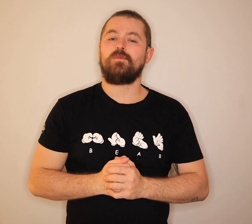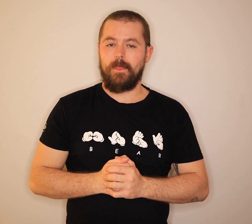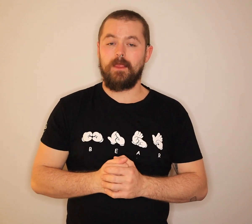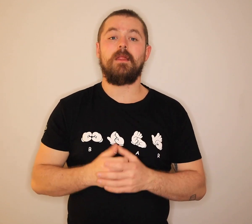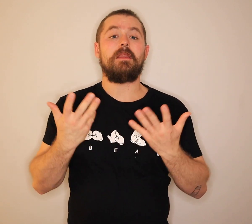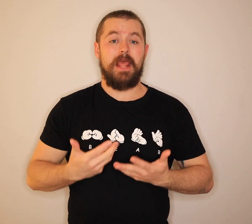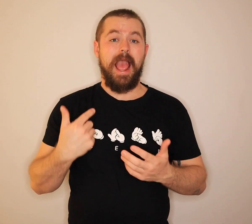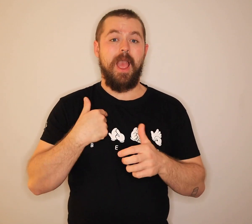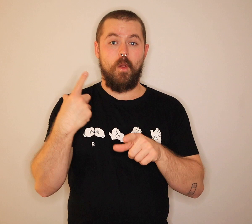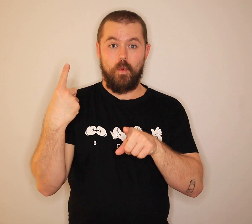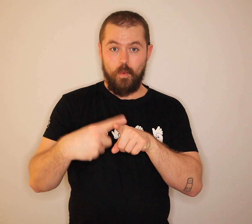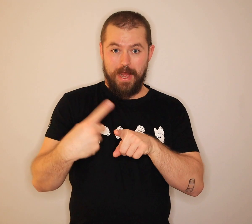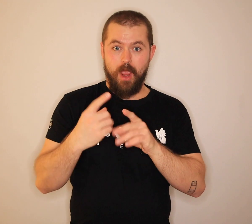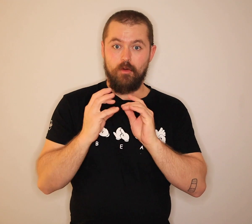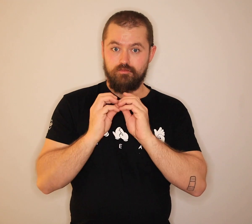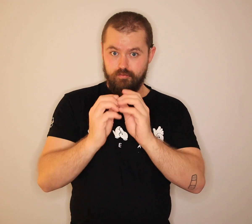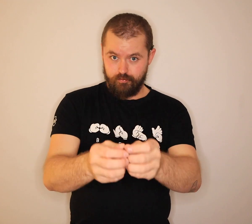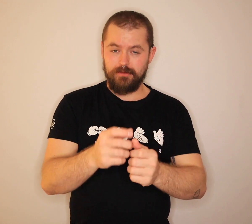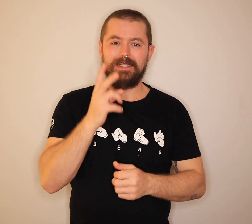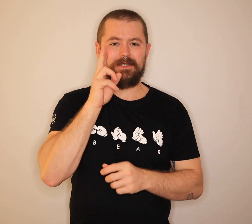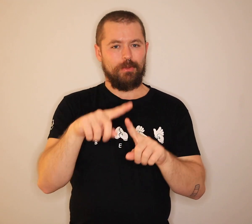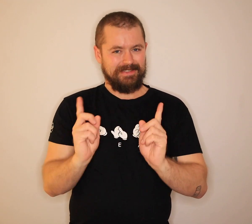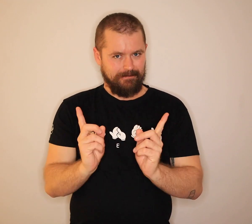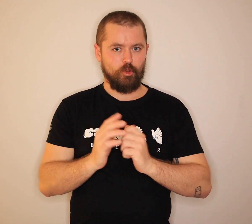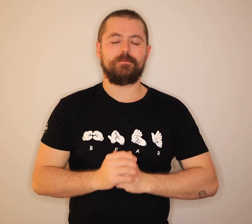Now I am going to fingerspelling faster so you can see how it is different.